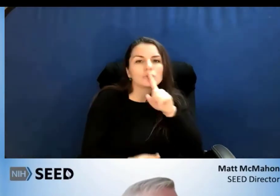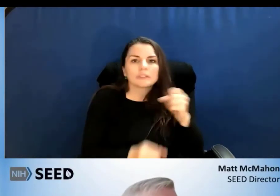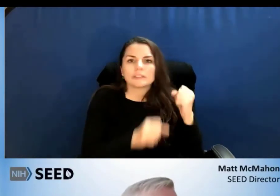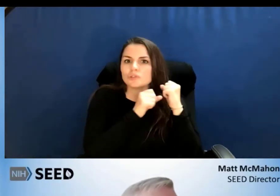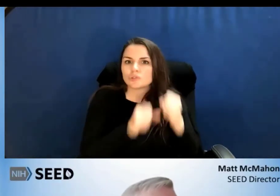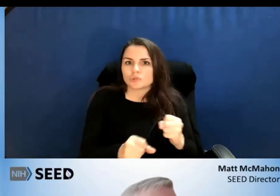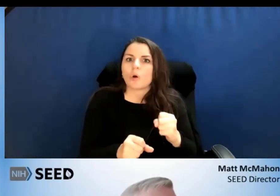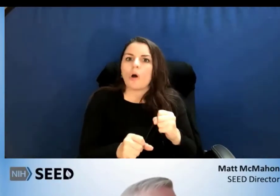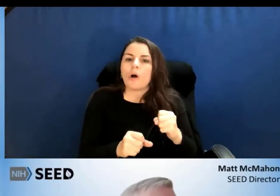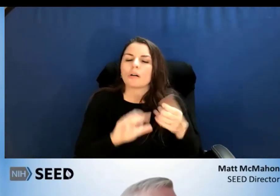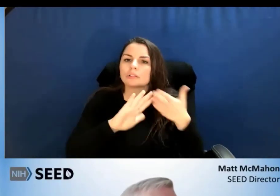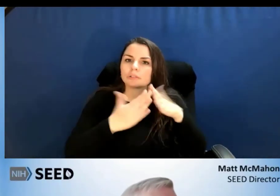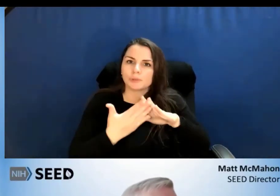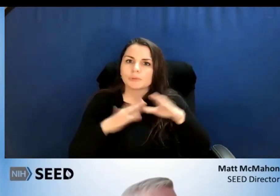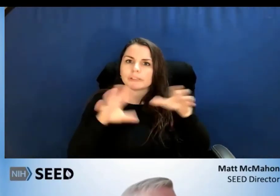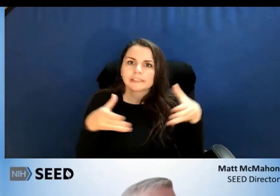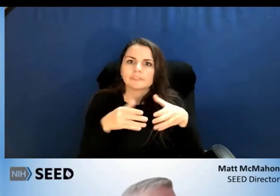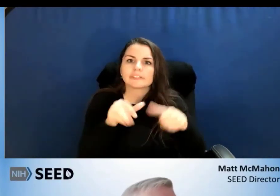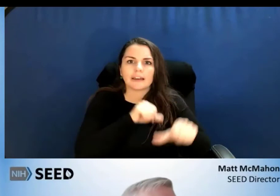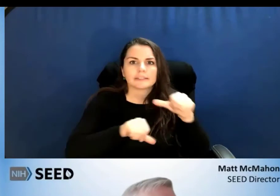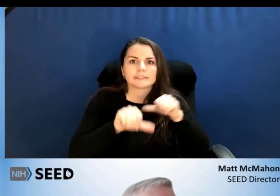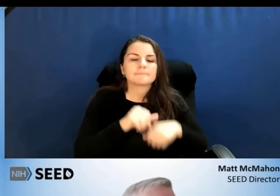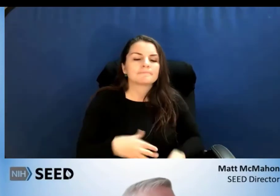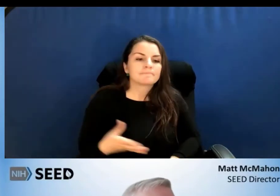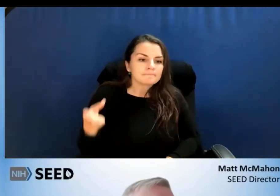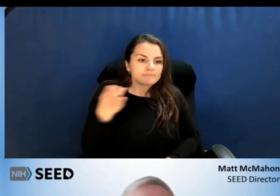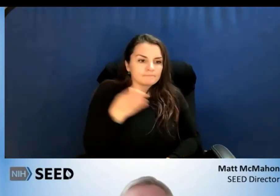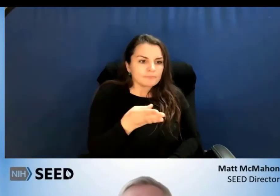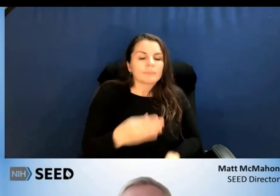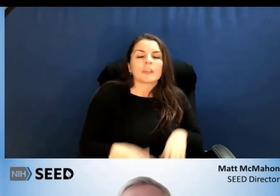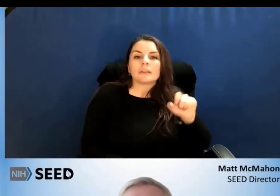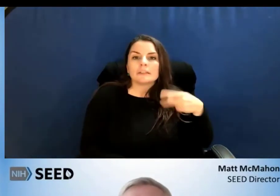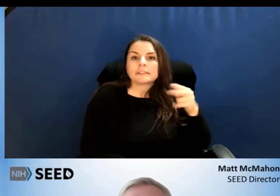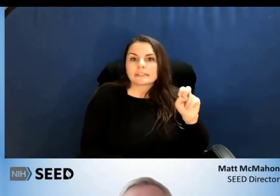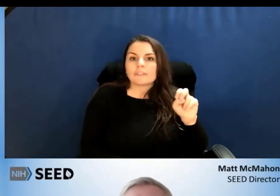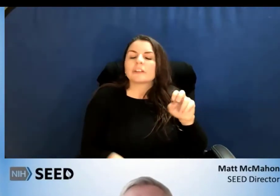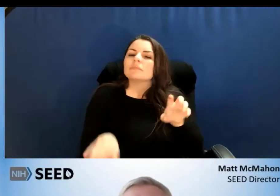Stephanie Fertig: And I would like to jump in and just emphasize, and there are a number of questions